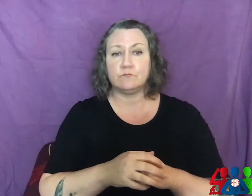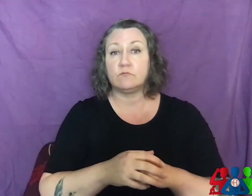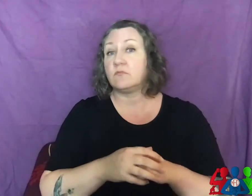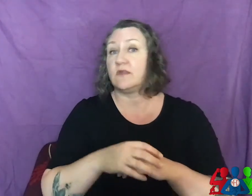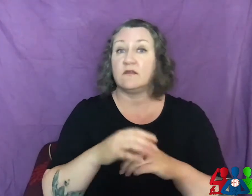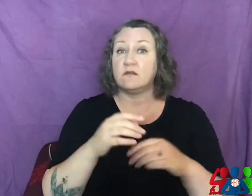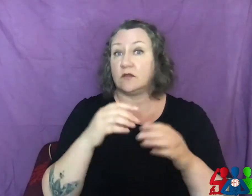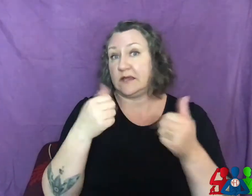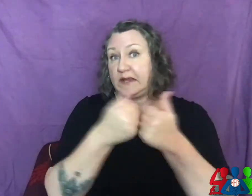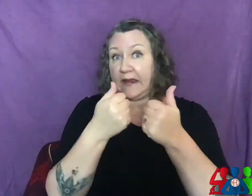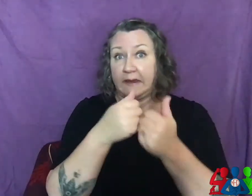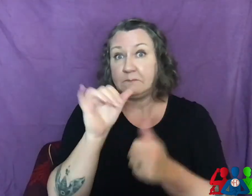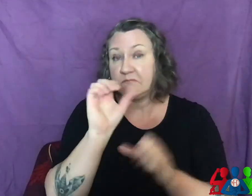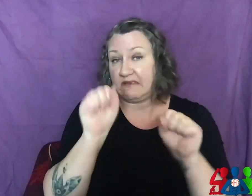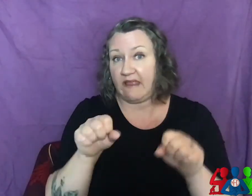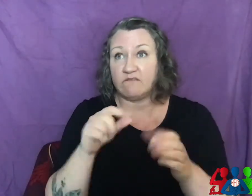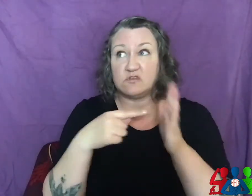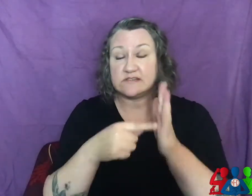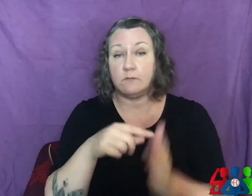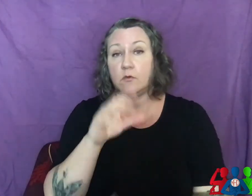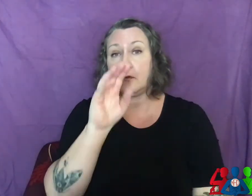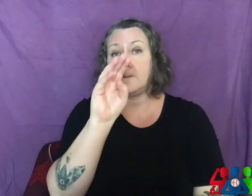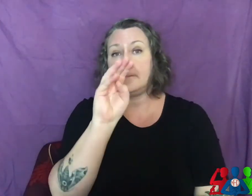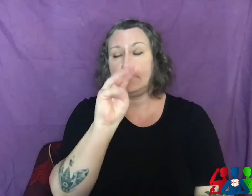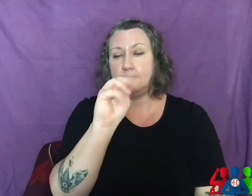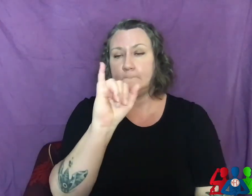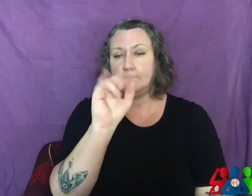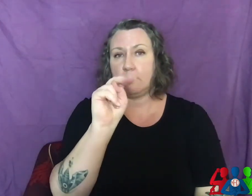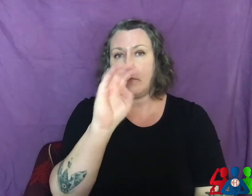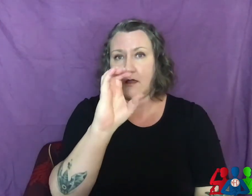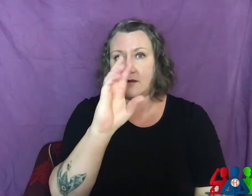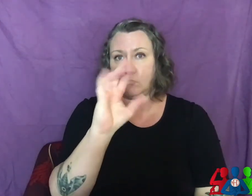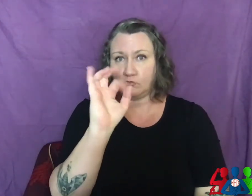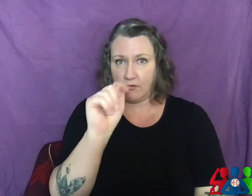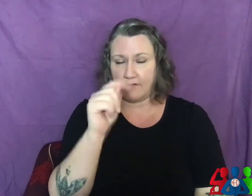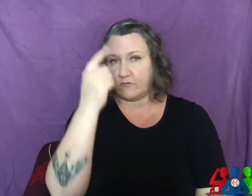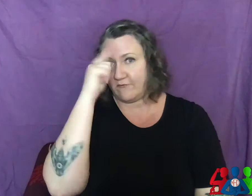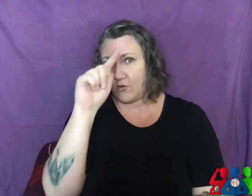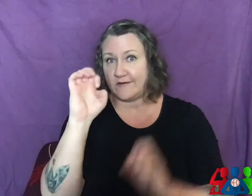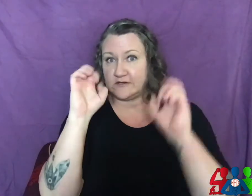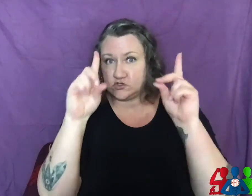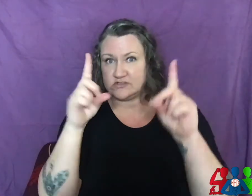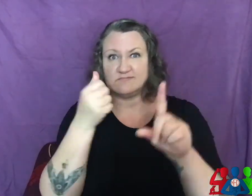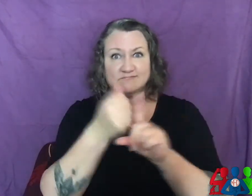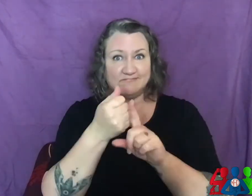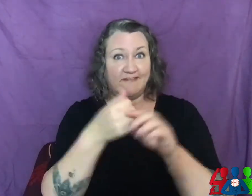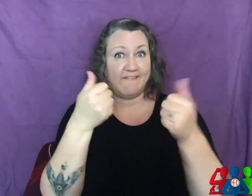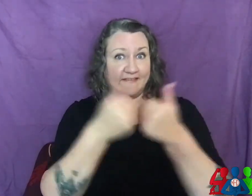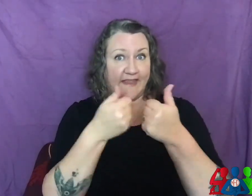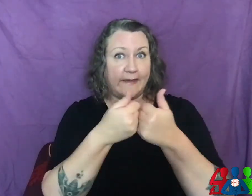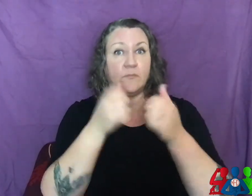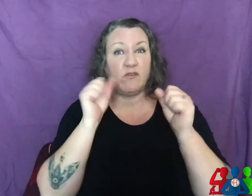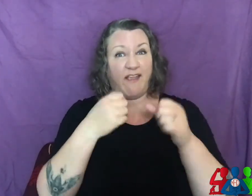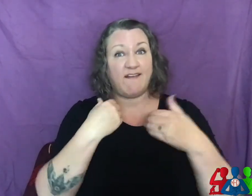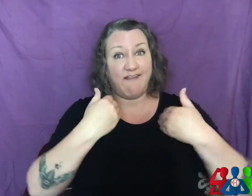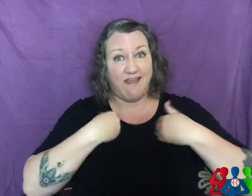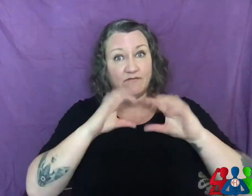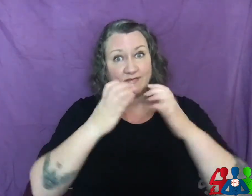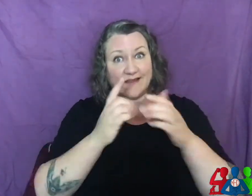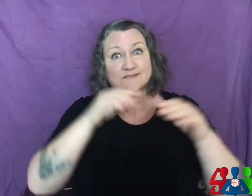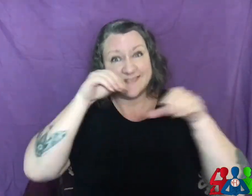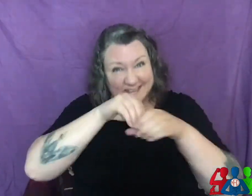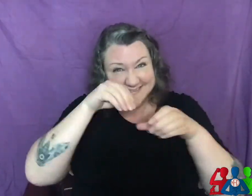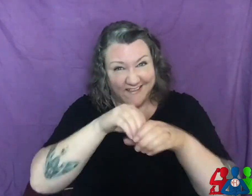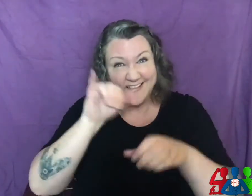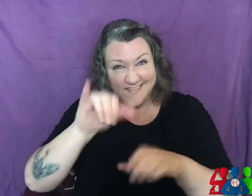others as well. You can use game apps like Minecraft for education. This is a game that